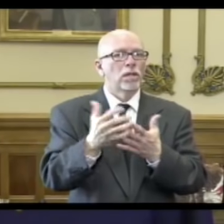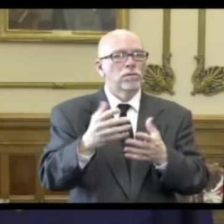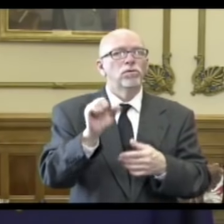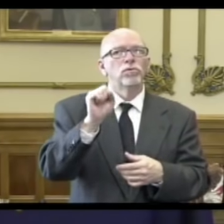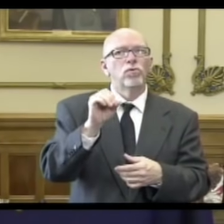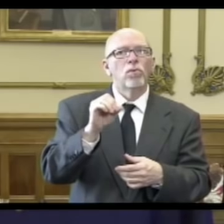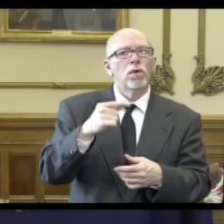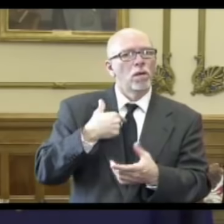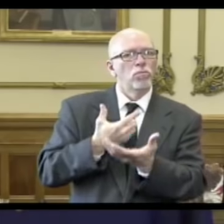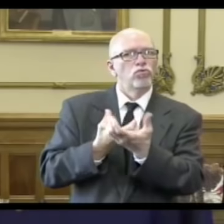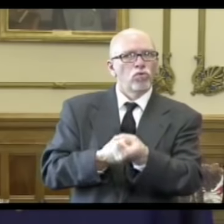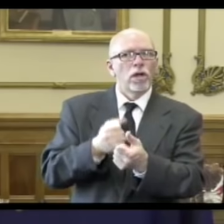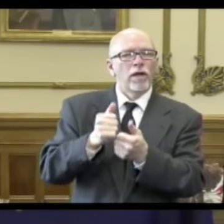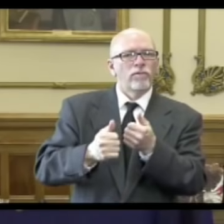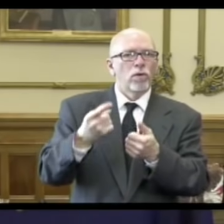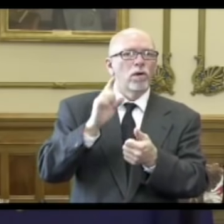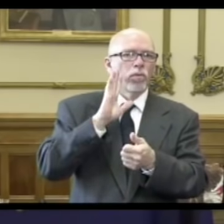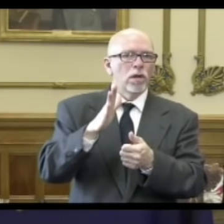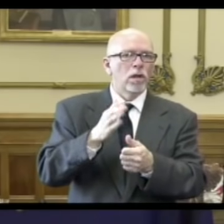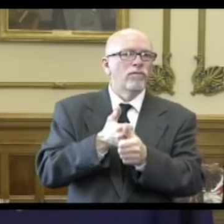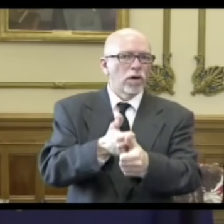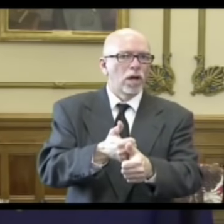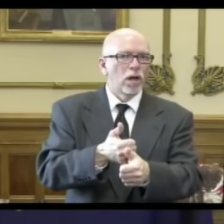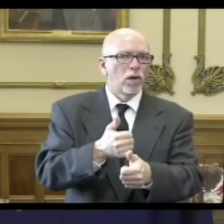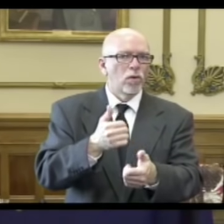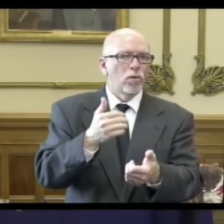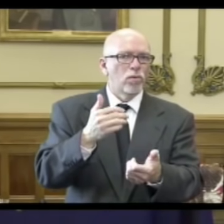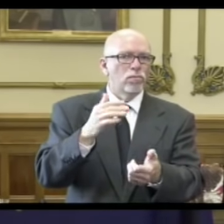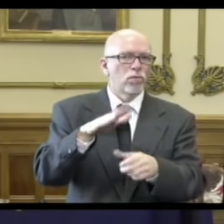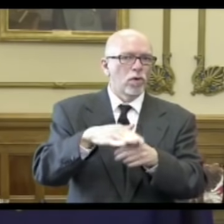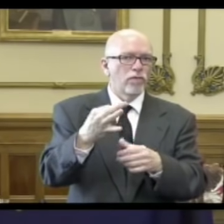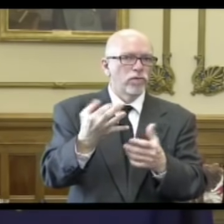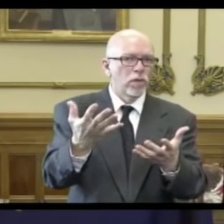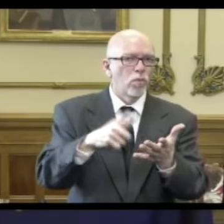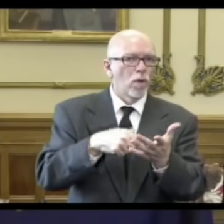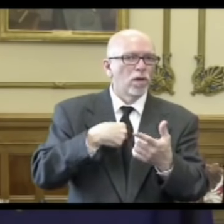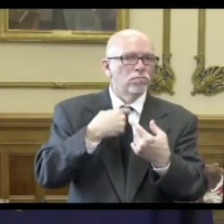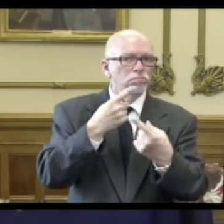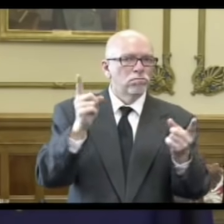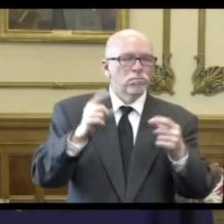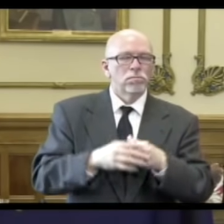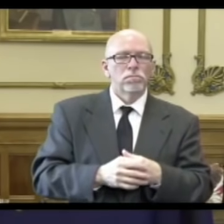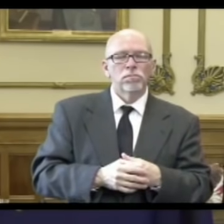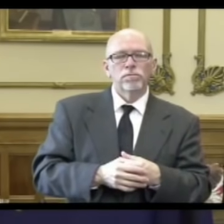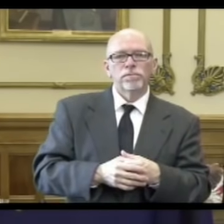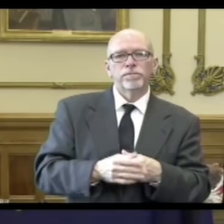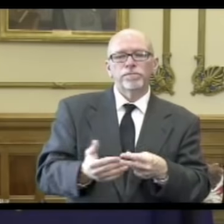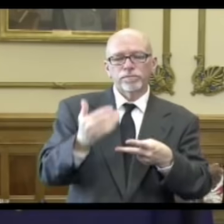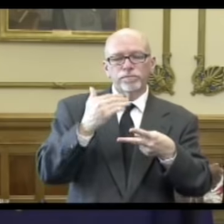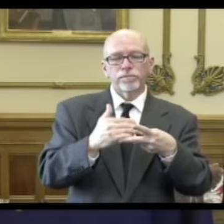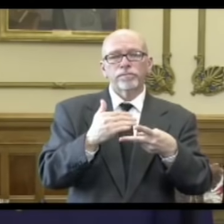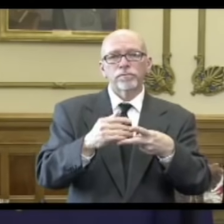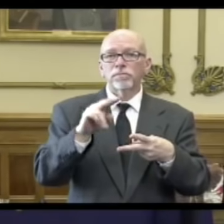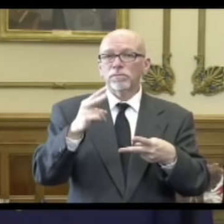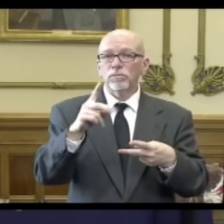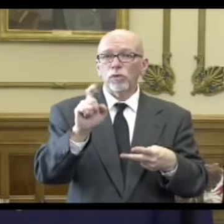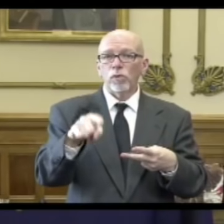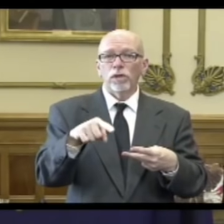KNOW THEY DO AND AND WE WILL SHARE THAT AND MALLS WILL BE INCLUDED IN OUR GUIDANCE SO I'M I'M TRUSTING EVERYONE WILL